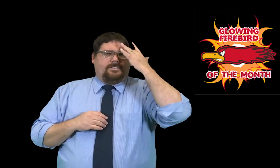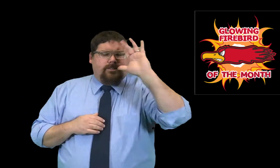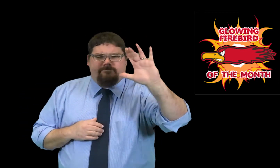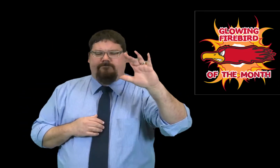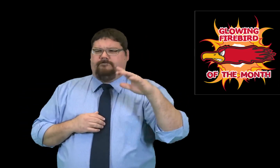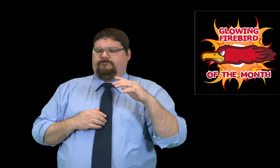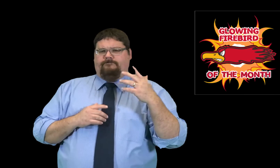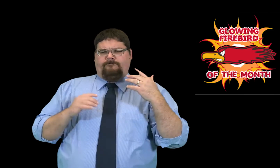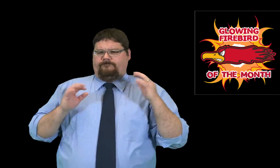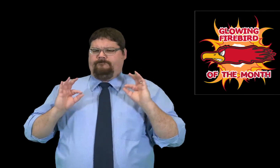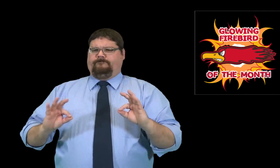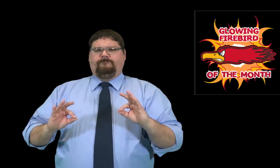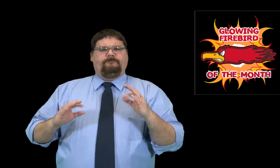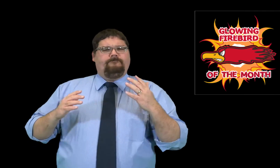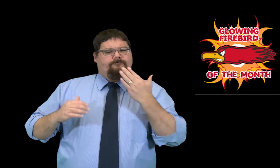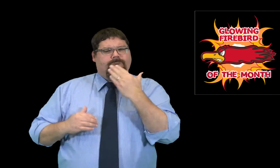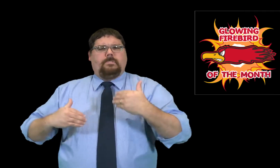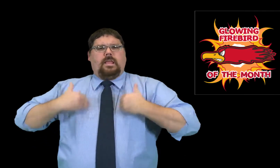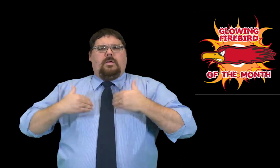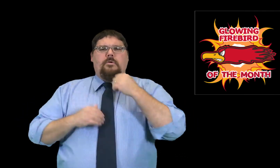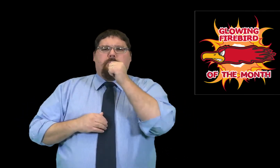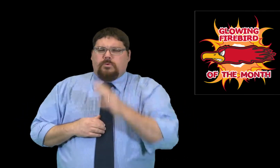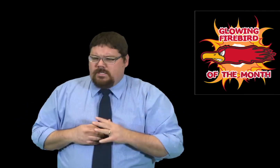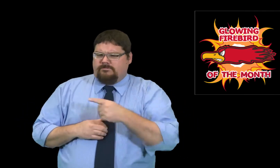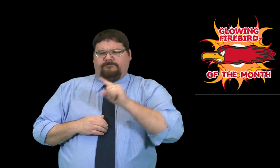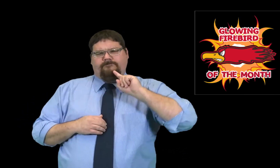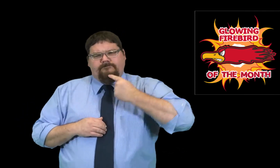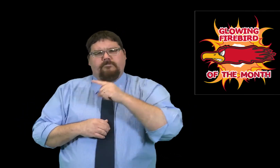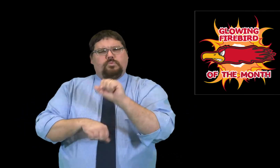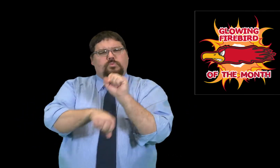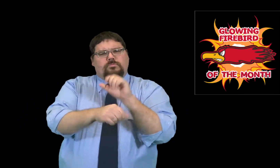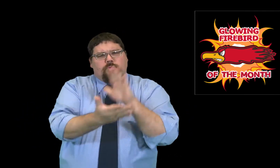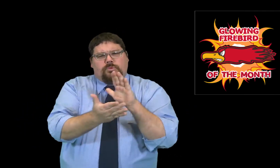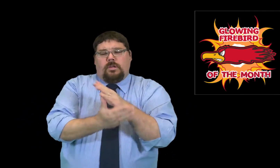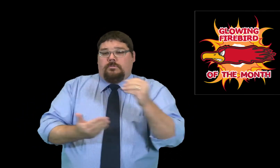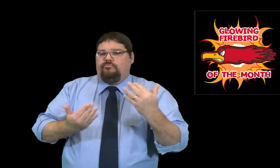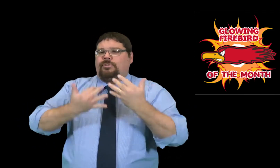They are an outstanding and intelligent young woman who is serious about her work and kind